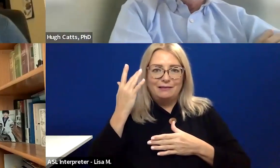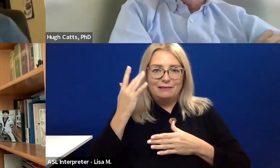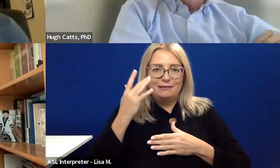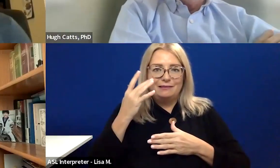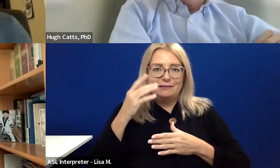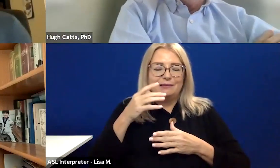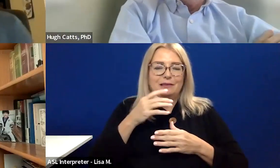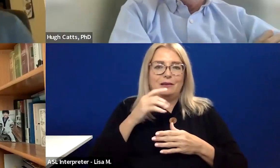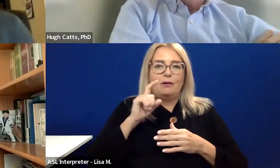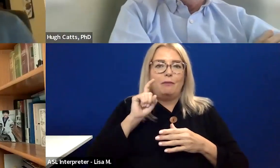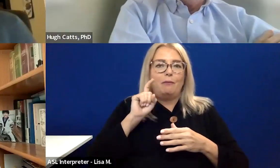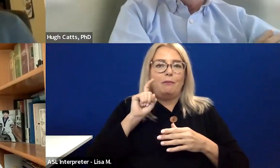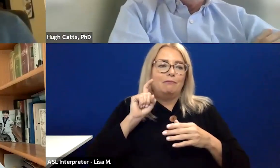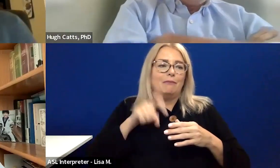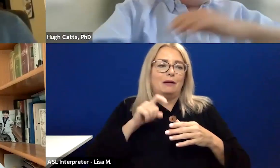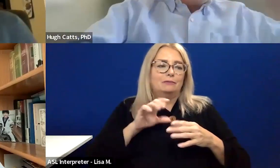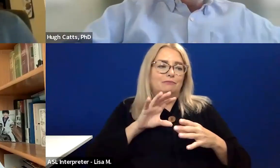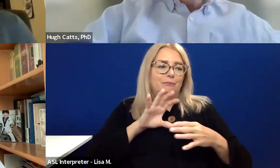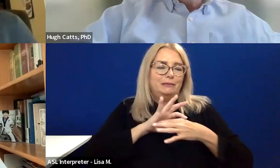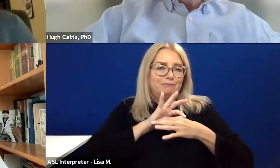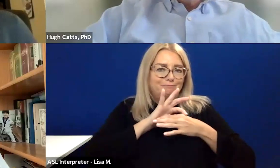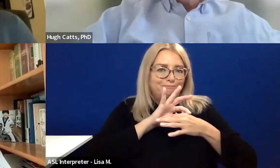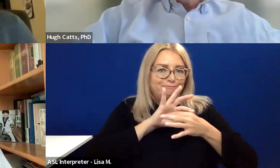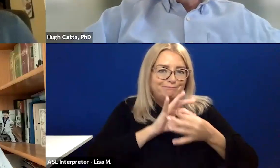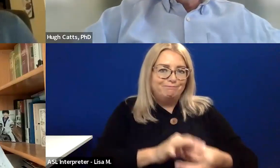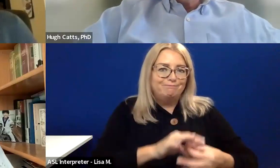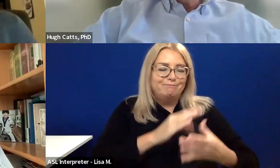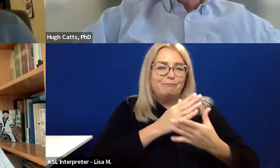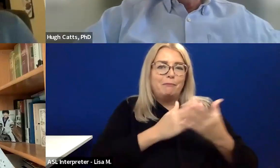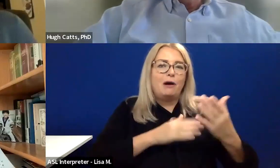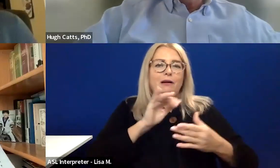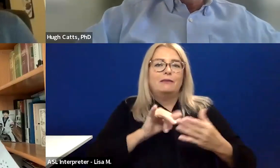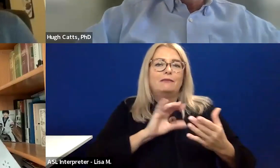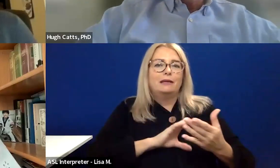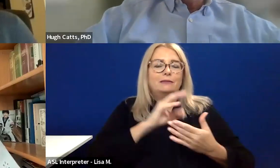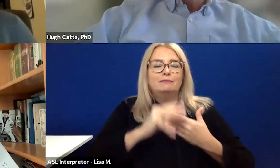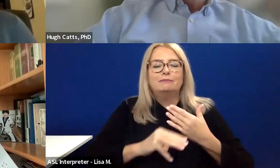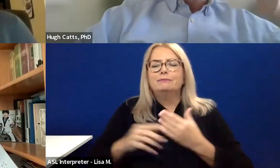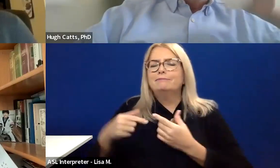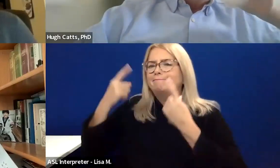I I totally agree and we know that the amount of time spent on science and social studies is pretty